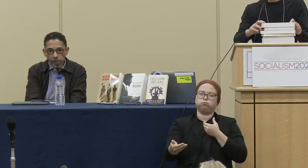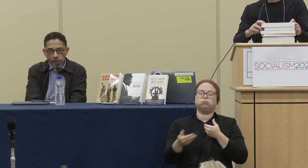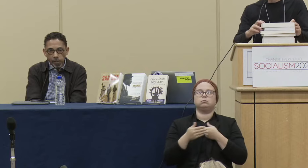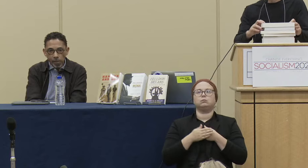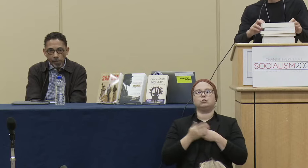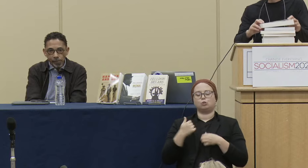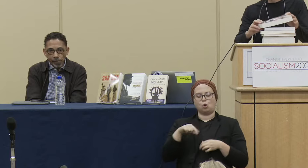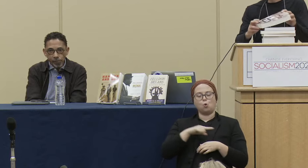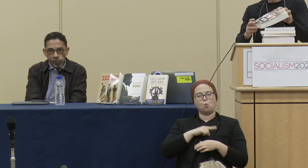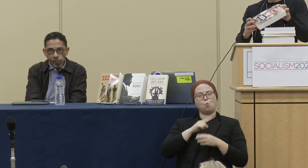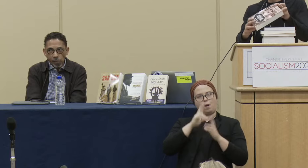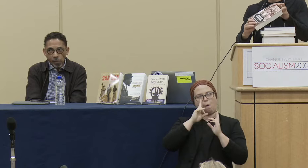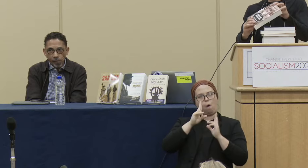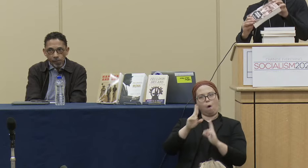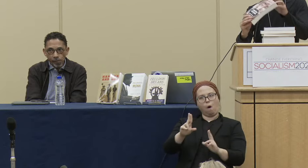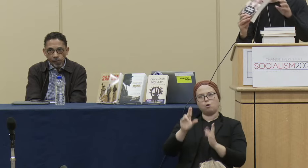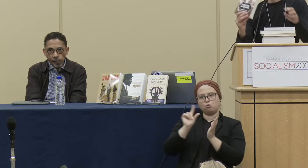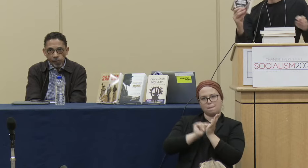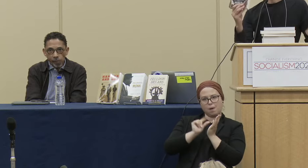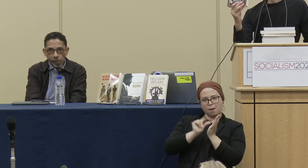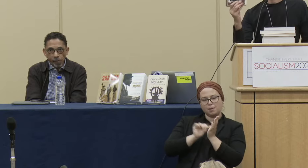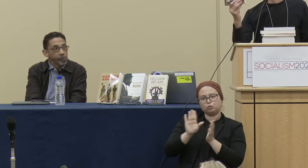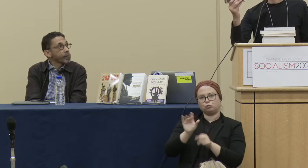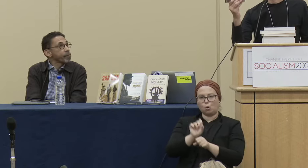publish your work. I'll just point out, if you don't already